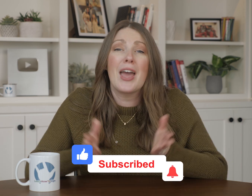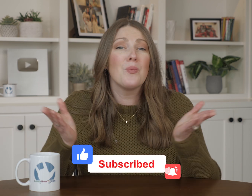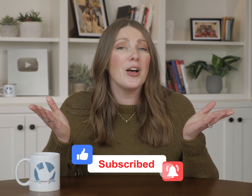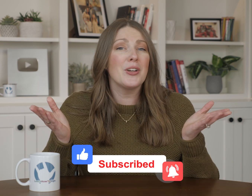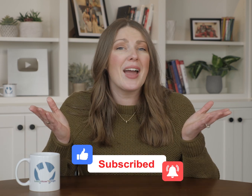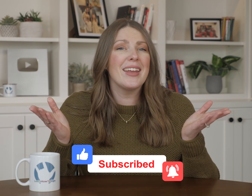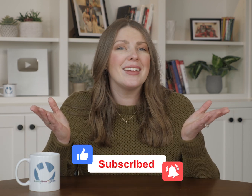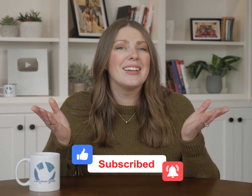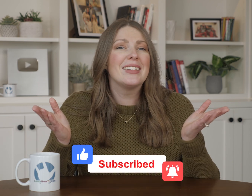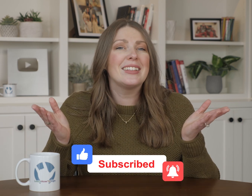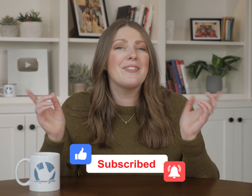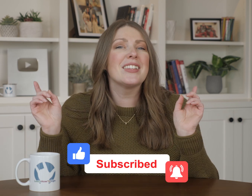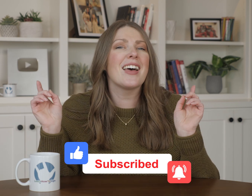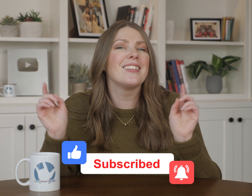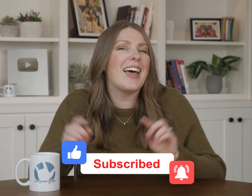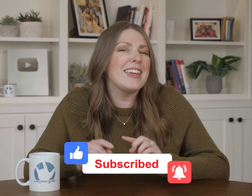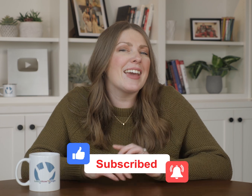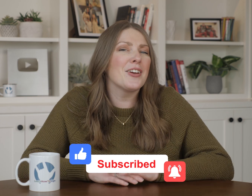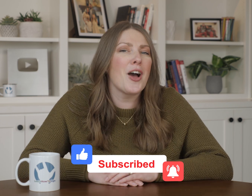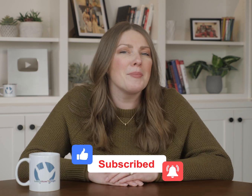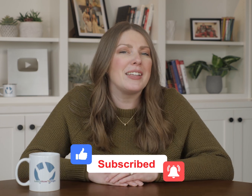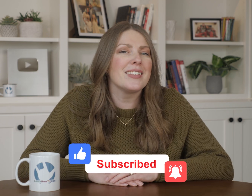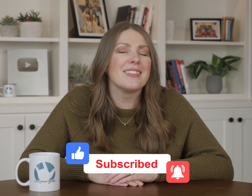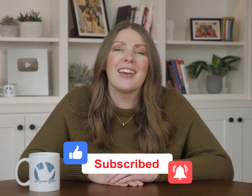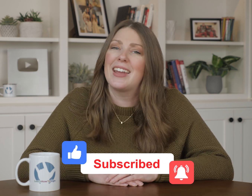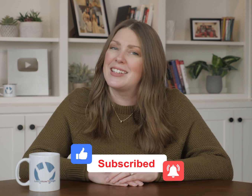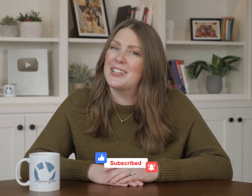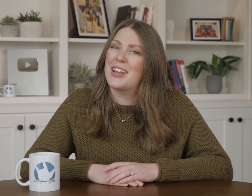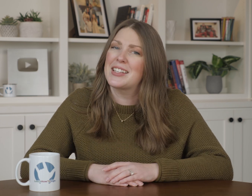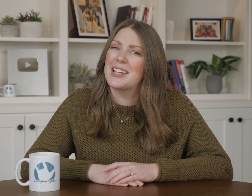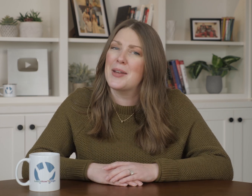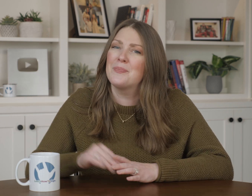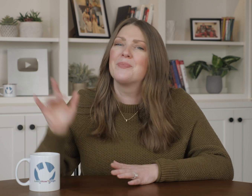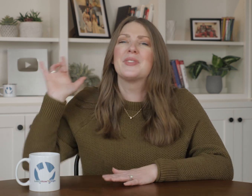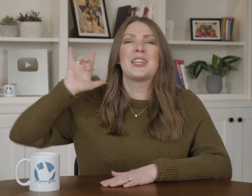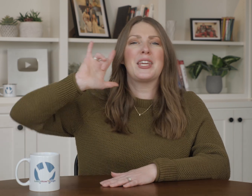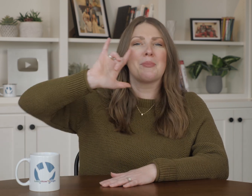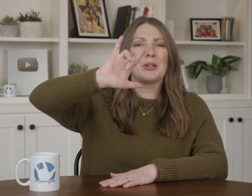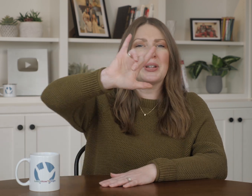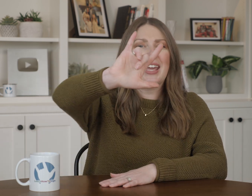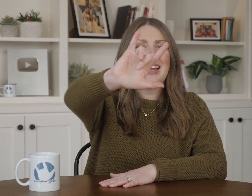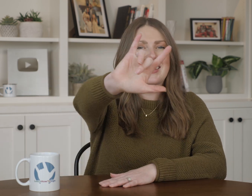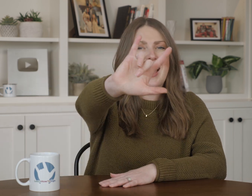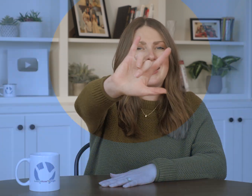And while you're at it, leave us a like and a comment. And until next time, keep learning how to sign.